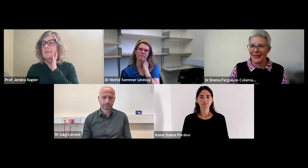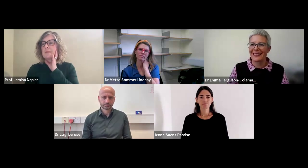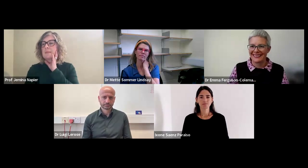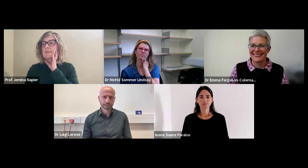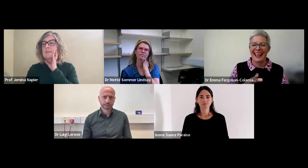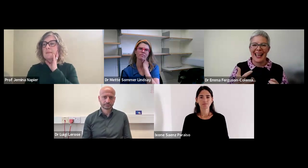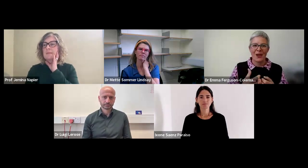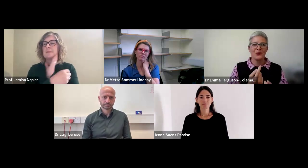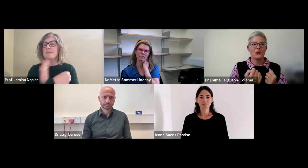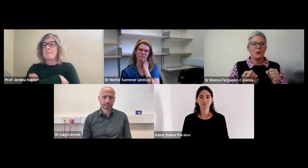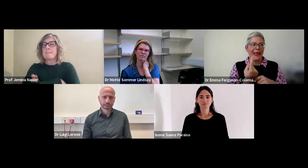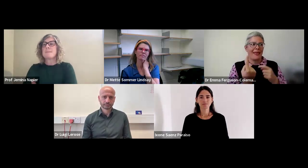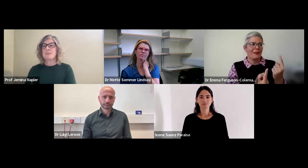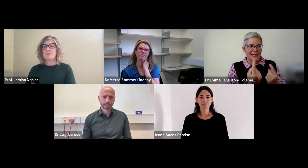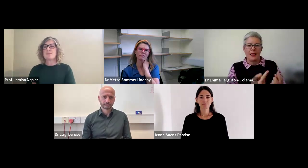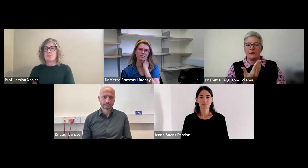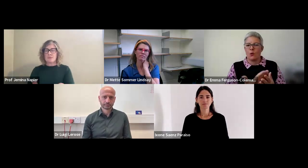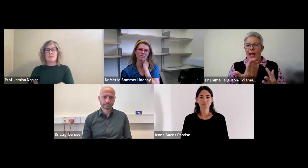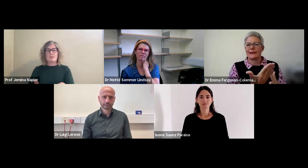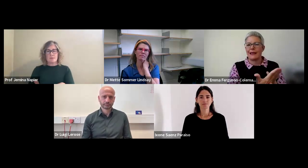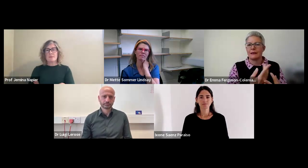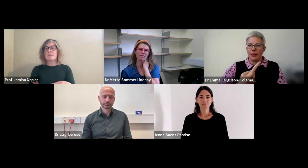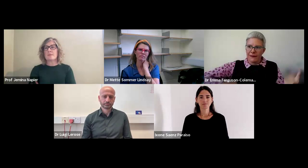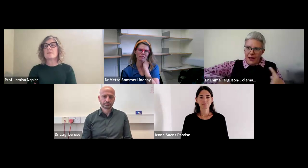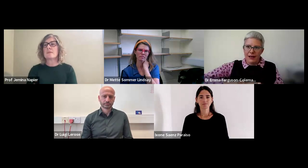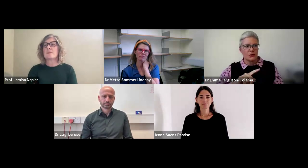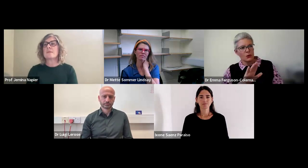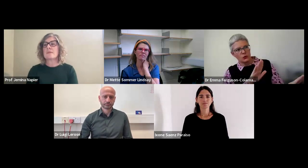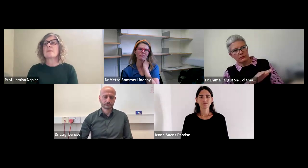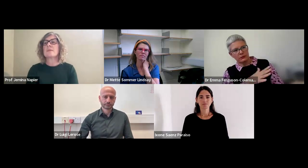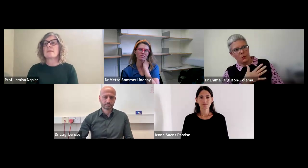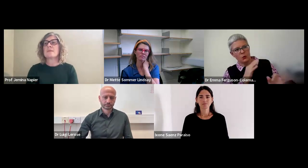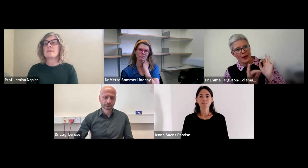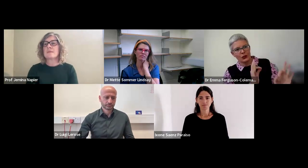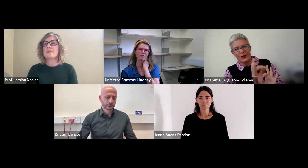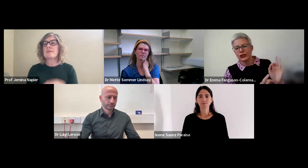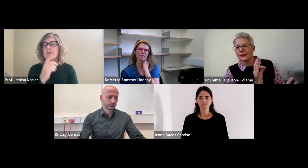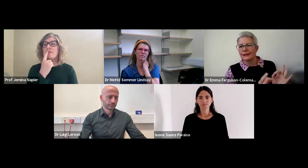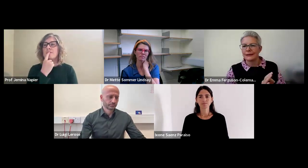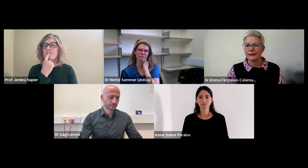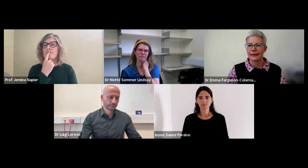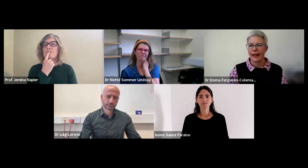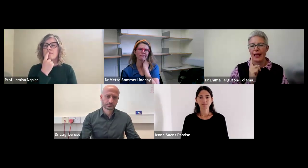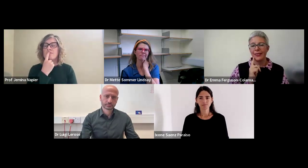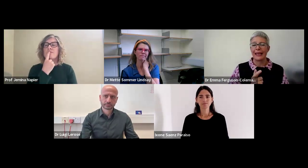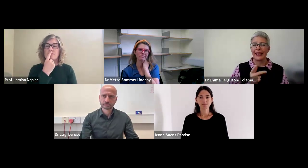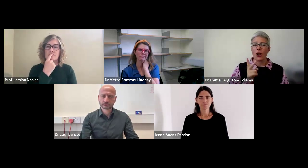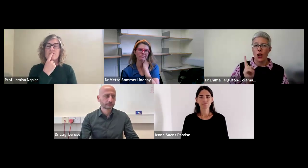own EDI practice - how they make themselves more accessible for us to then approach to ask